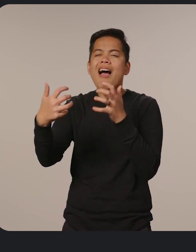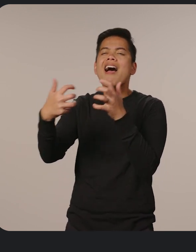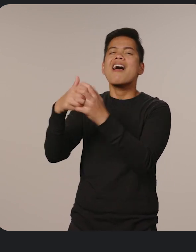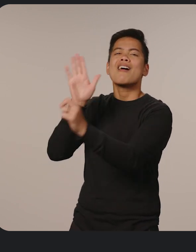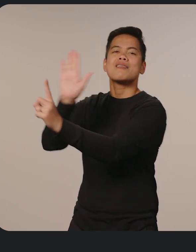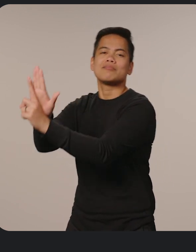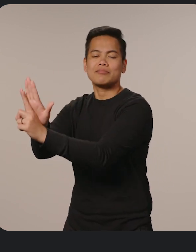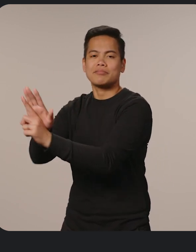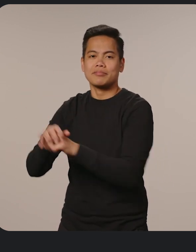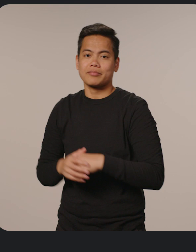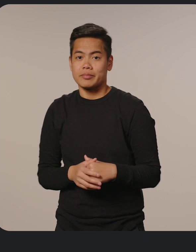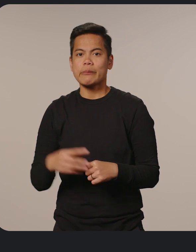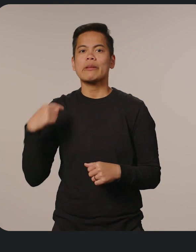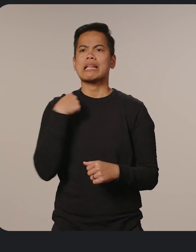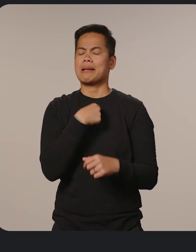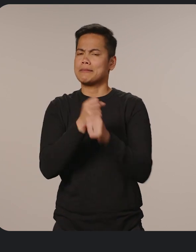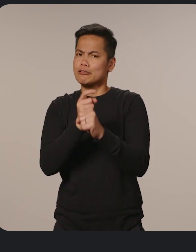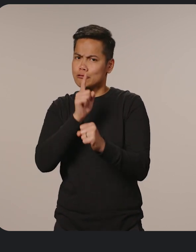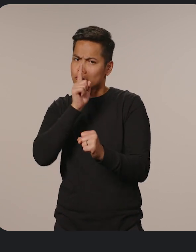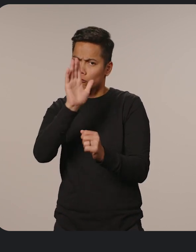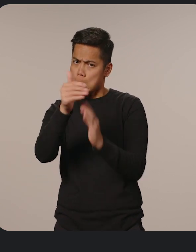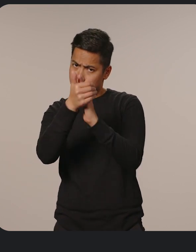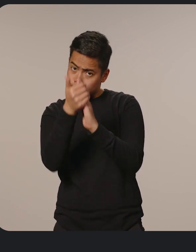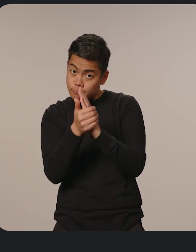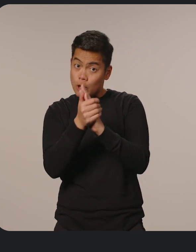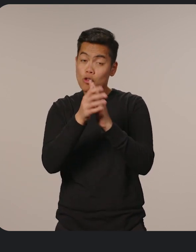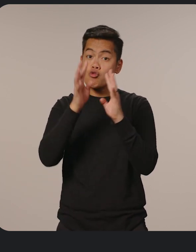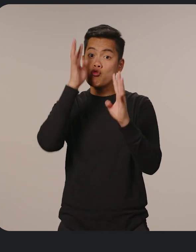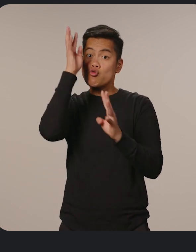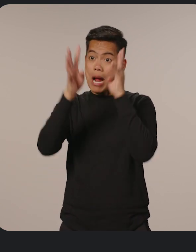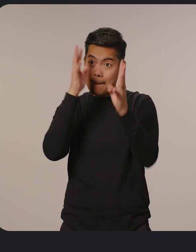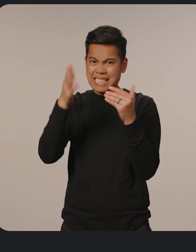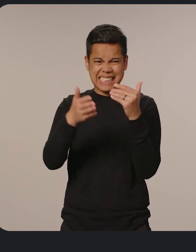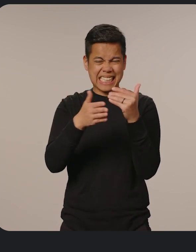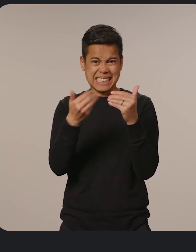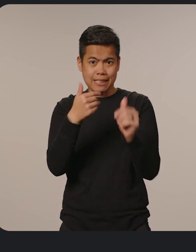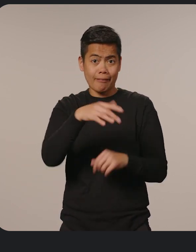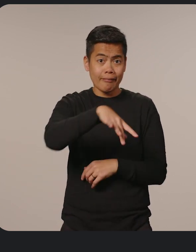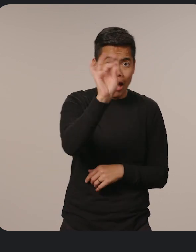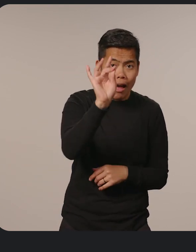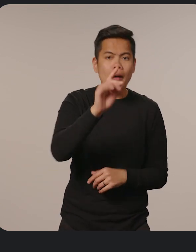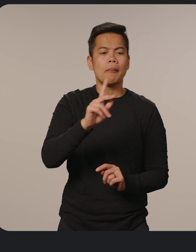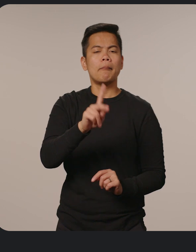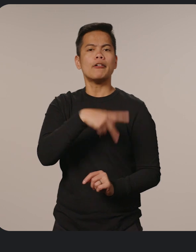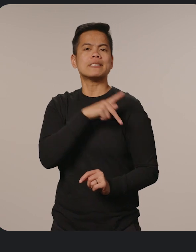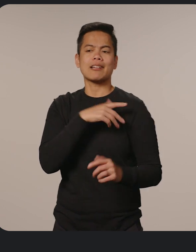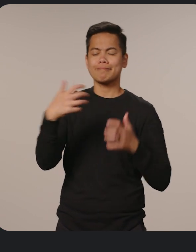are discoverable and personalized to your users' needs through our recommendation engine.